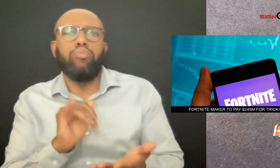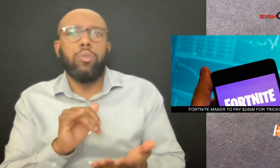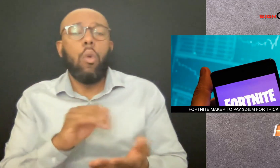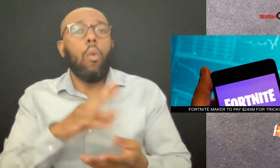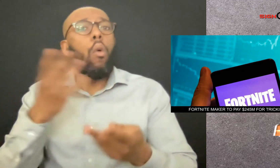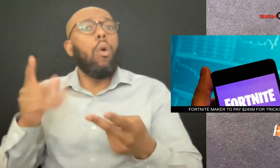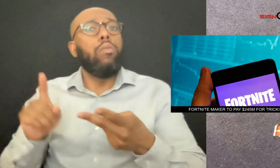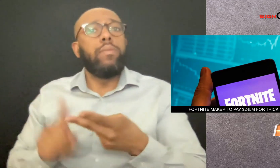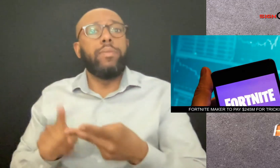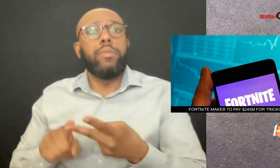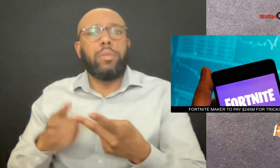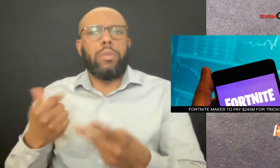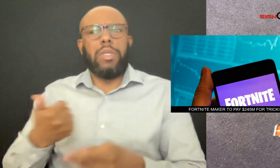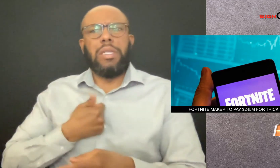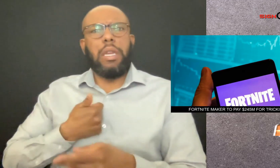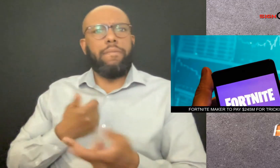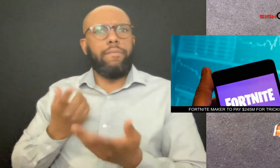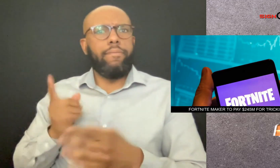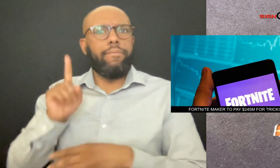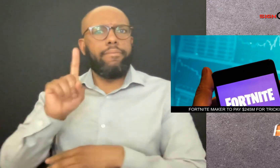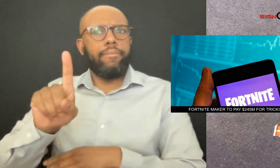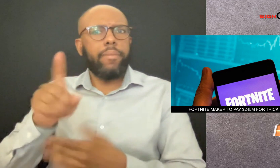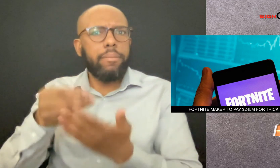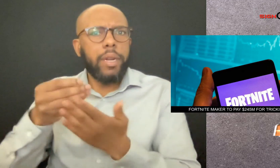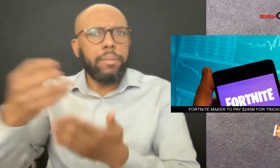and self-service refunds for others